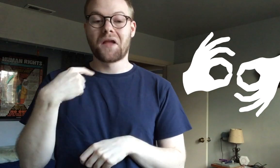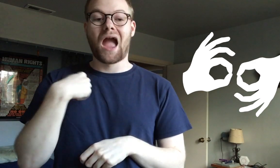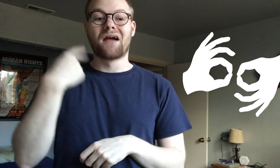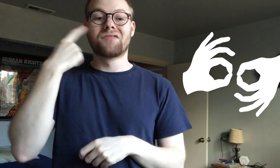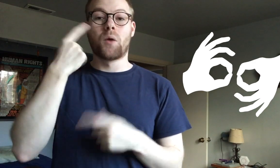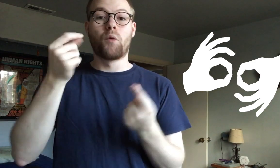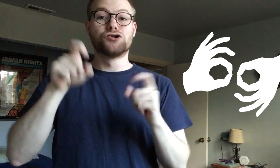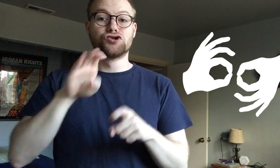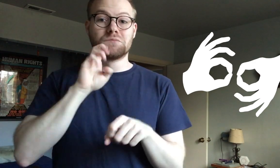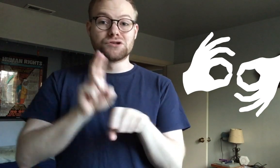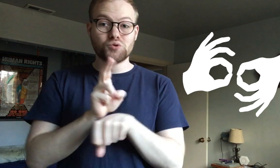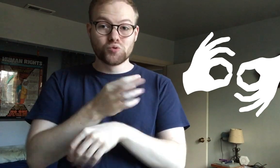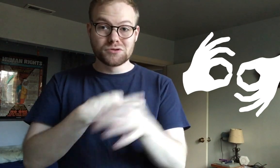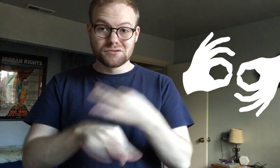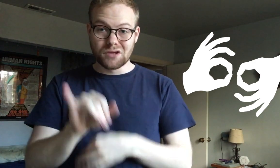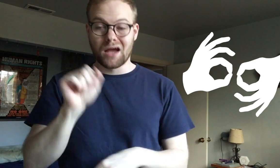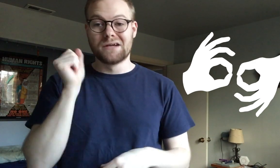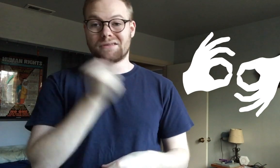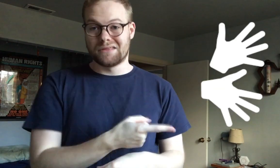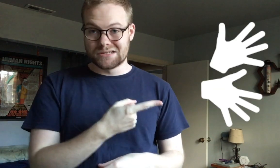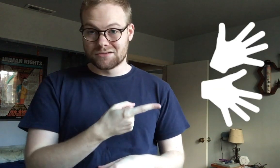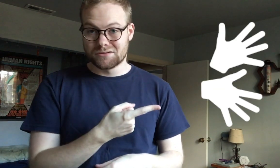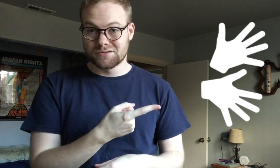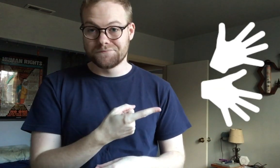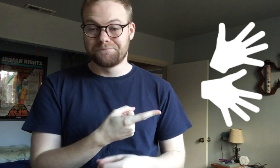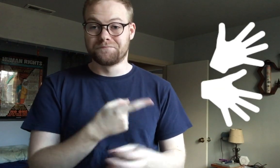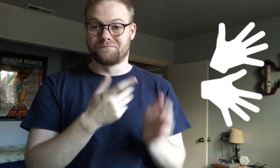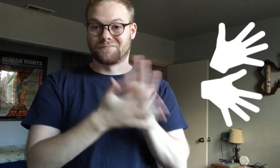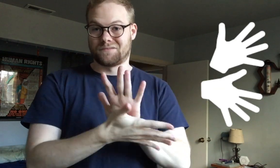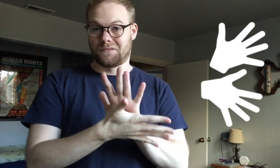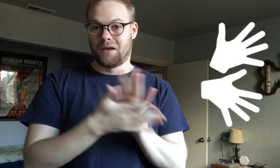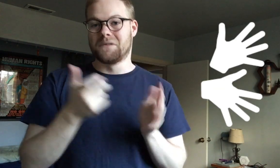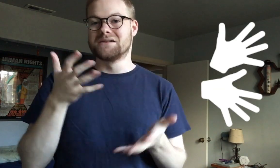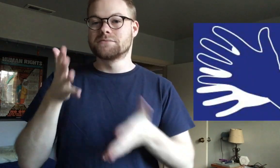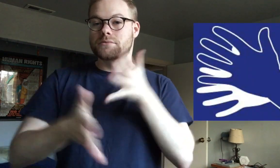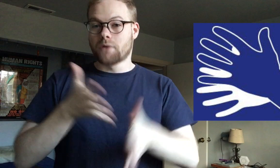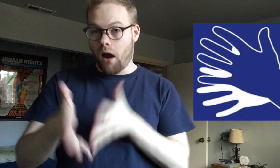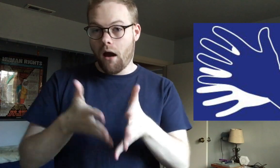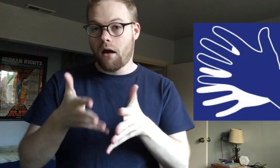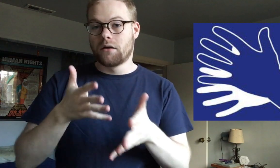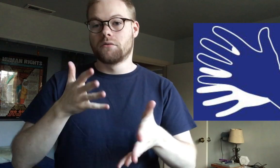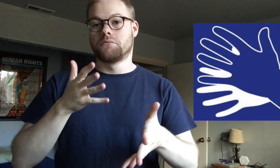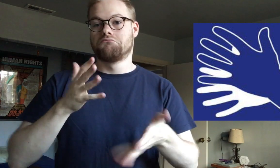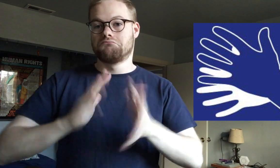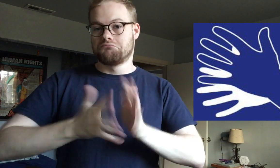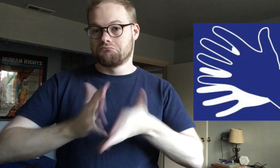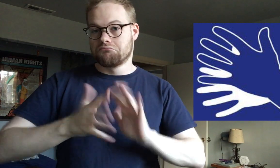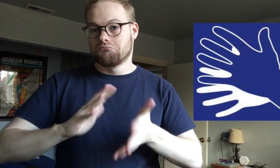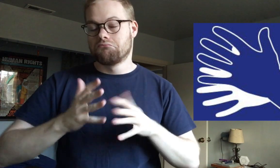I think what should be used instead is this. Because it’s “sign/signing.”